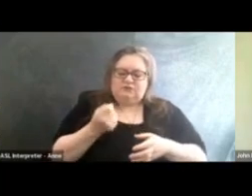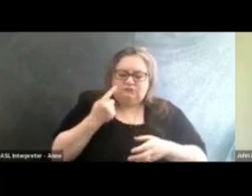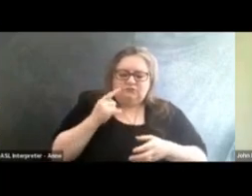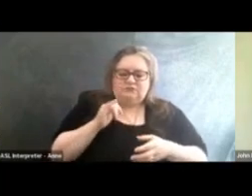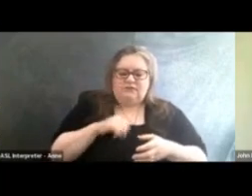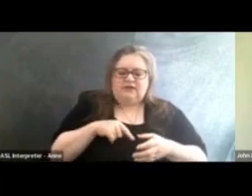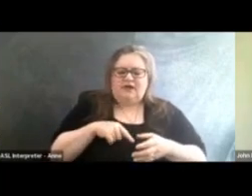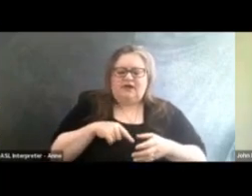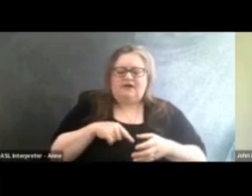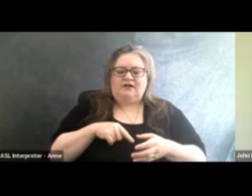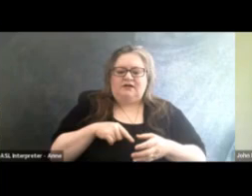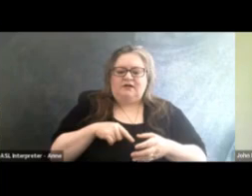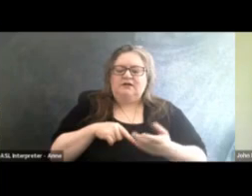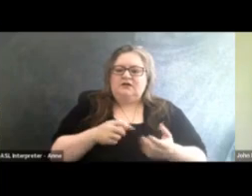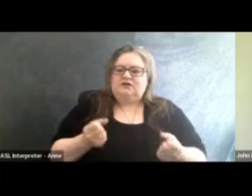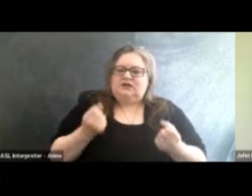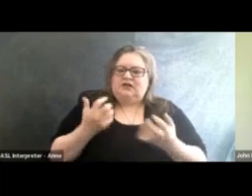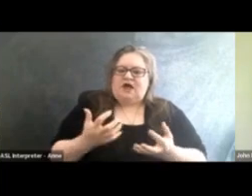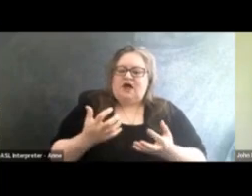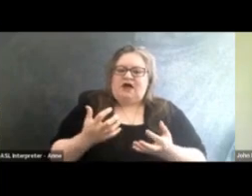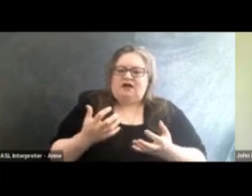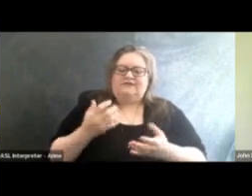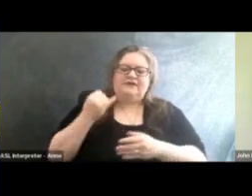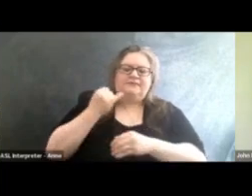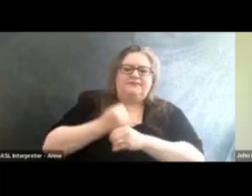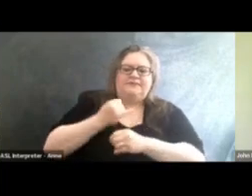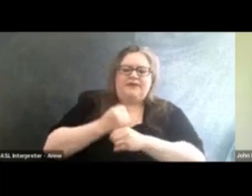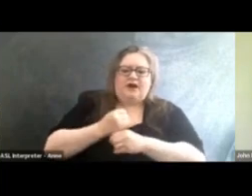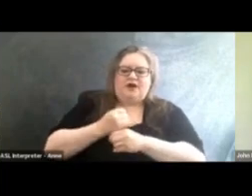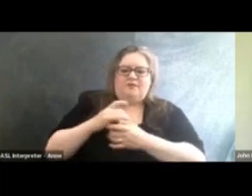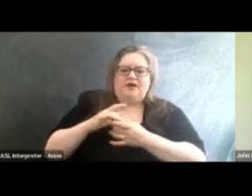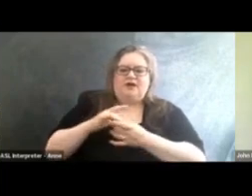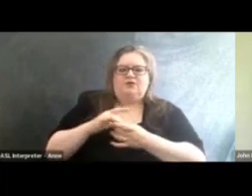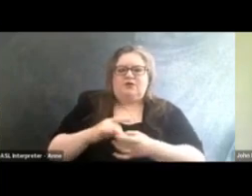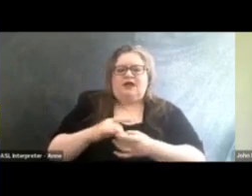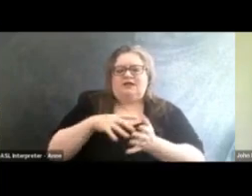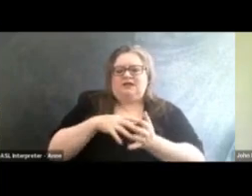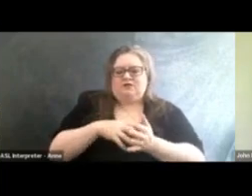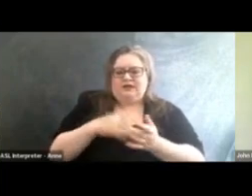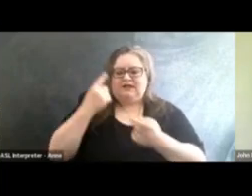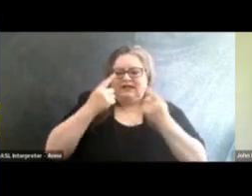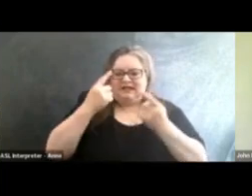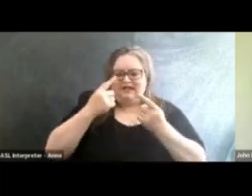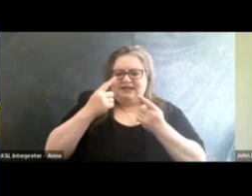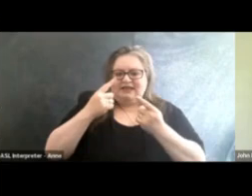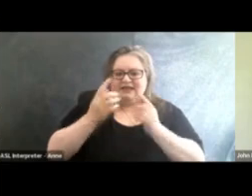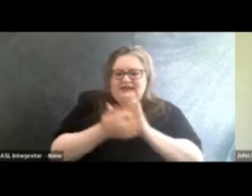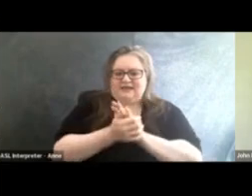that there is a lot of impairment, relative weaknesses in thinking skills, that is,